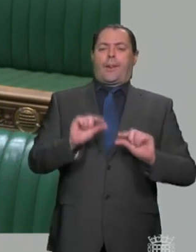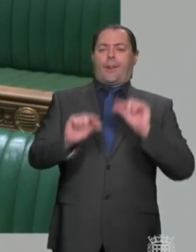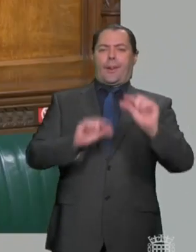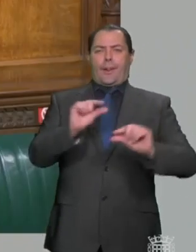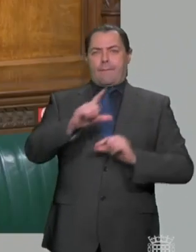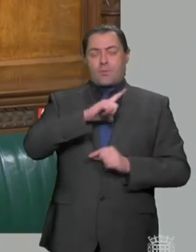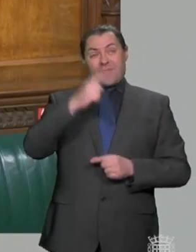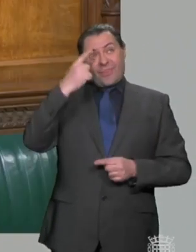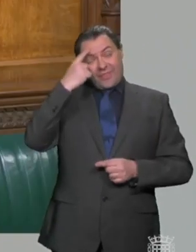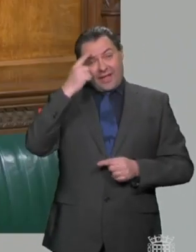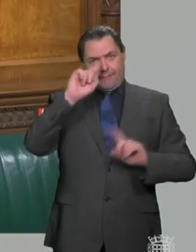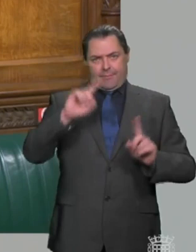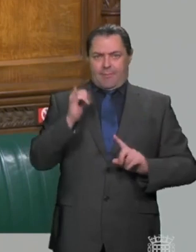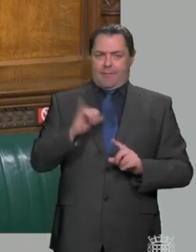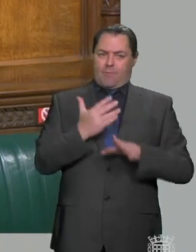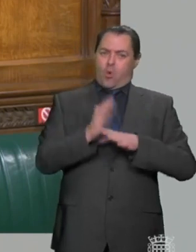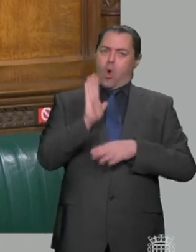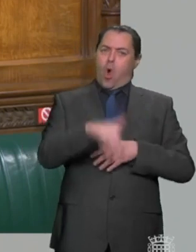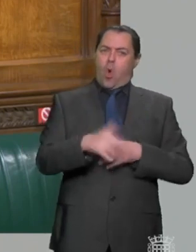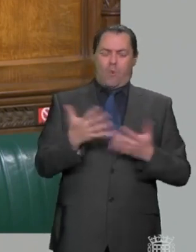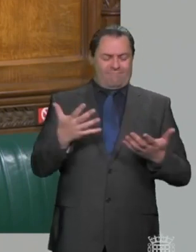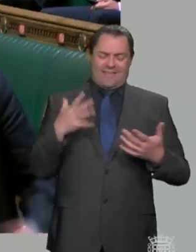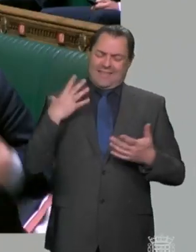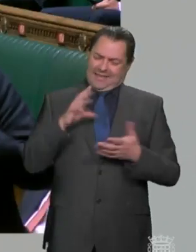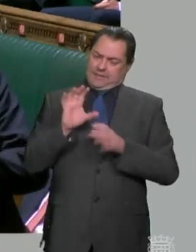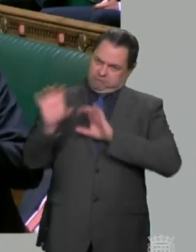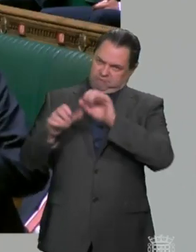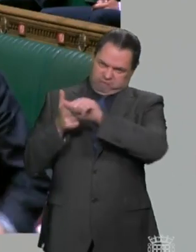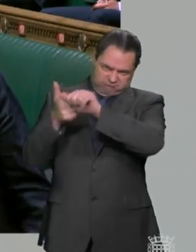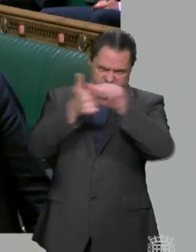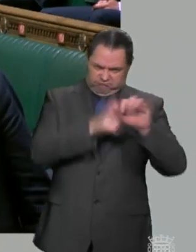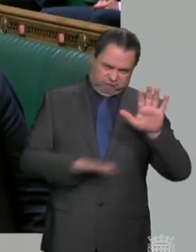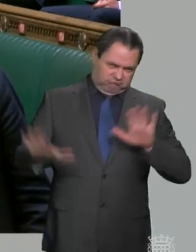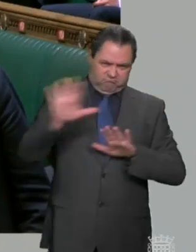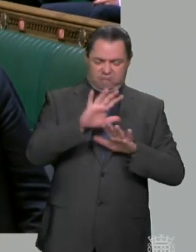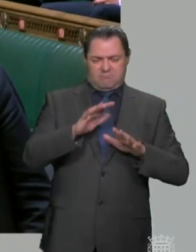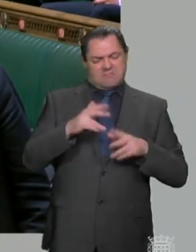that we think people will start working from home. My long experience of this is that people need to